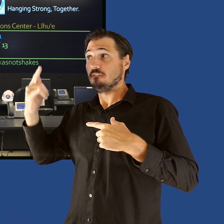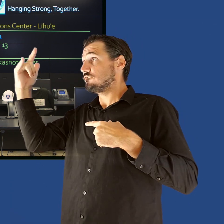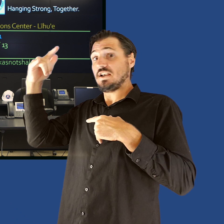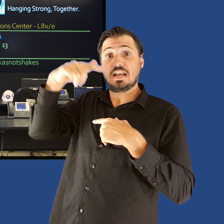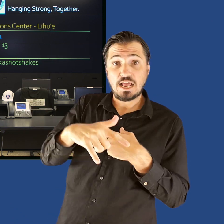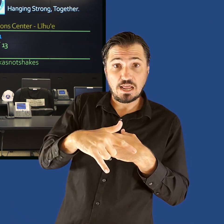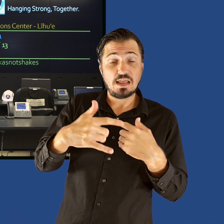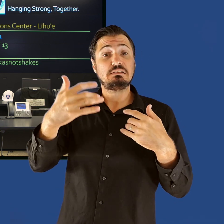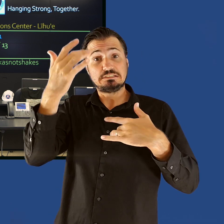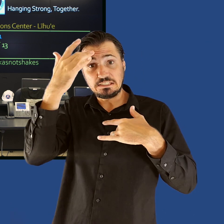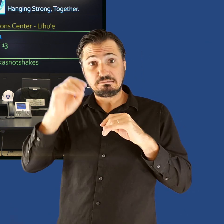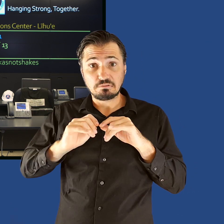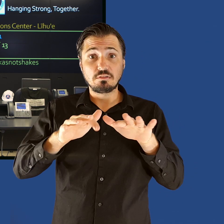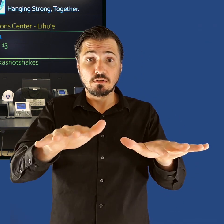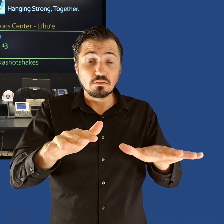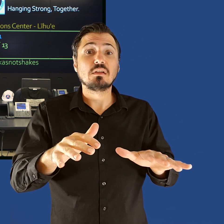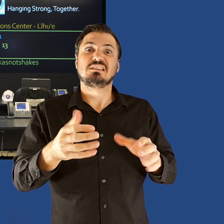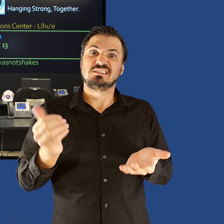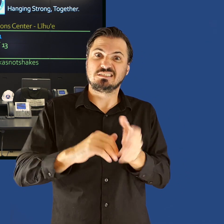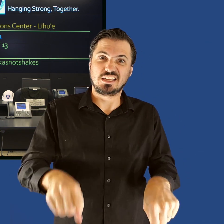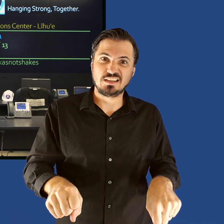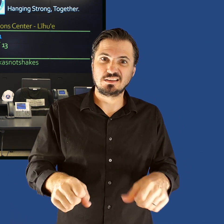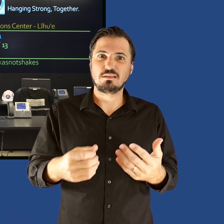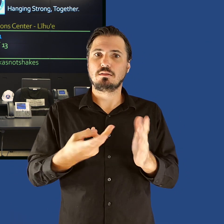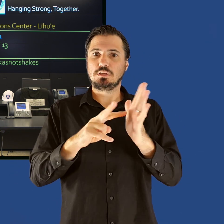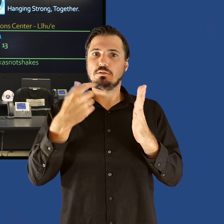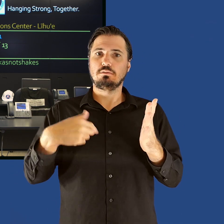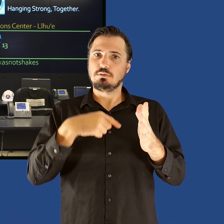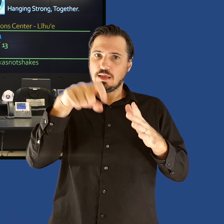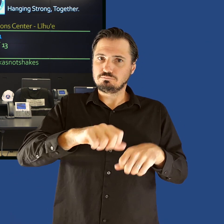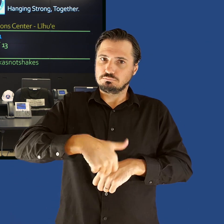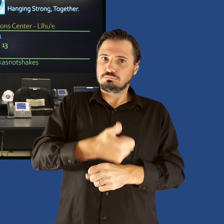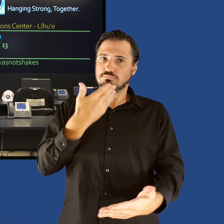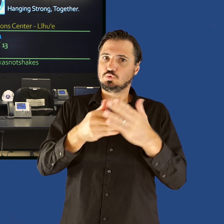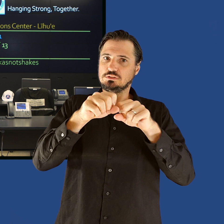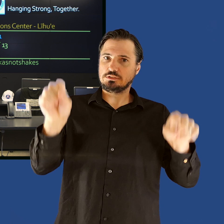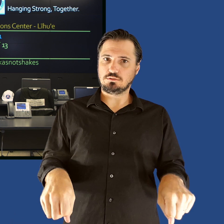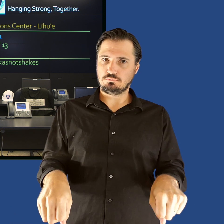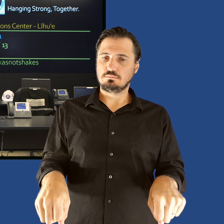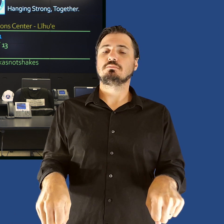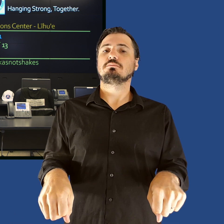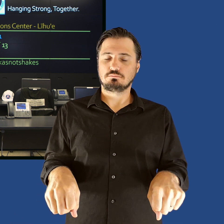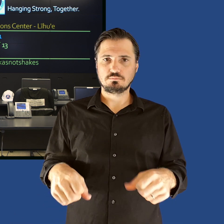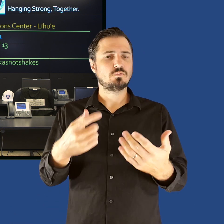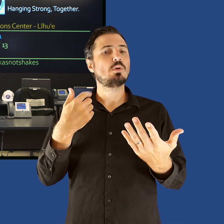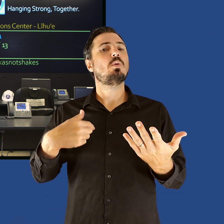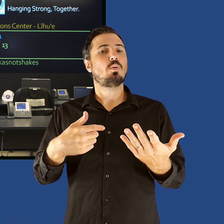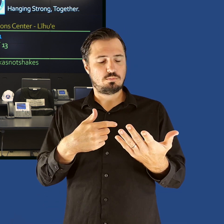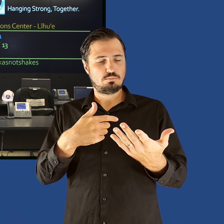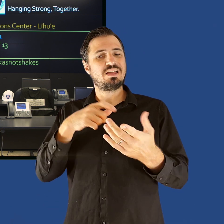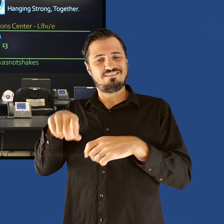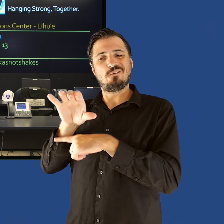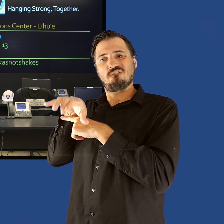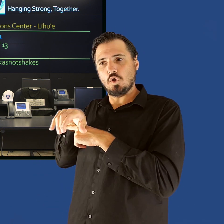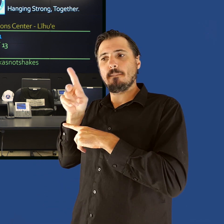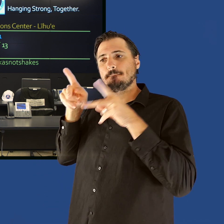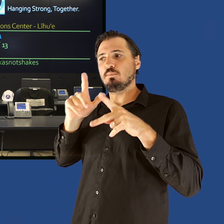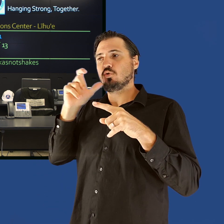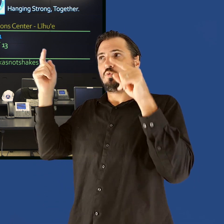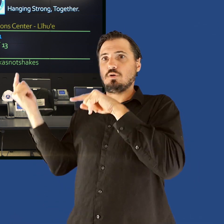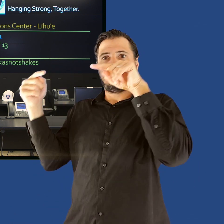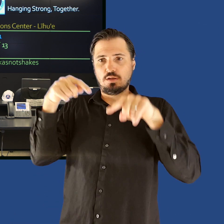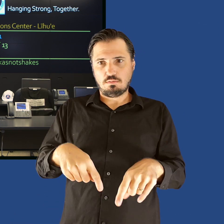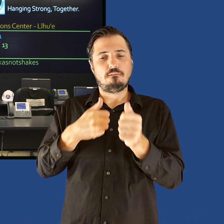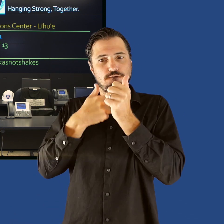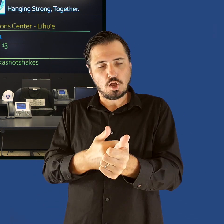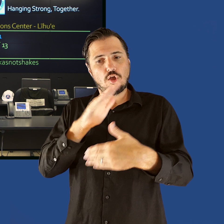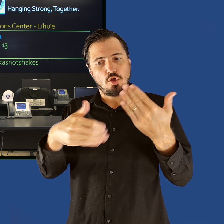we can quickly lose our grip on this virus. So it’s imperative that we have a good system in place to ensure that incoming arrivals strictly follow quarantine orders.